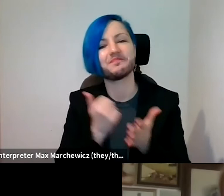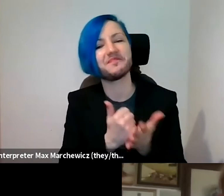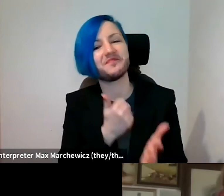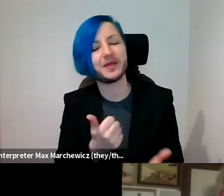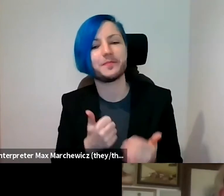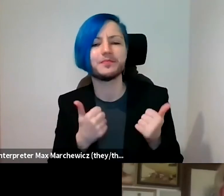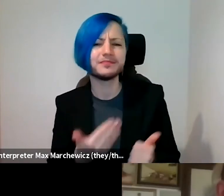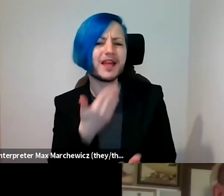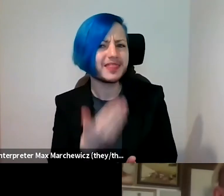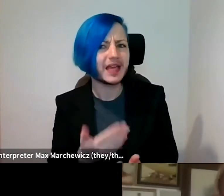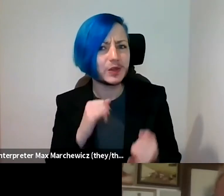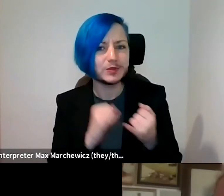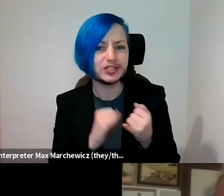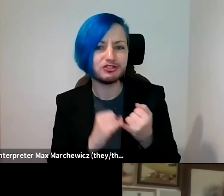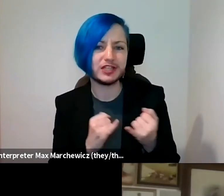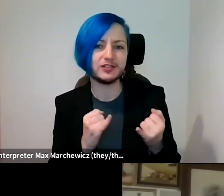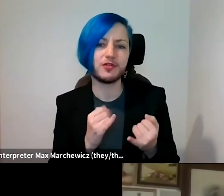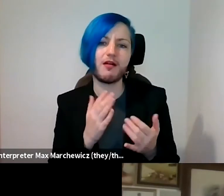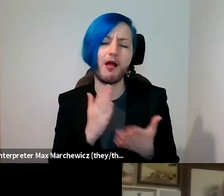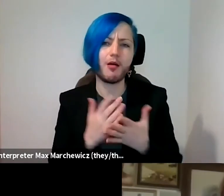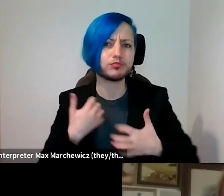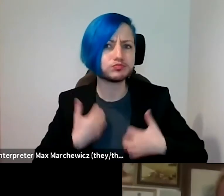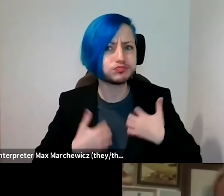Thank you so much for a really fascinating talk.